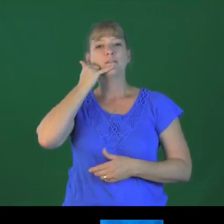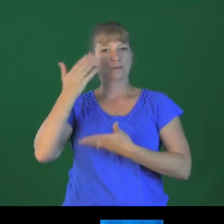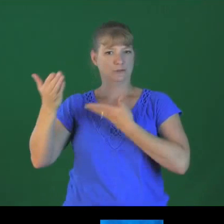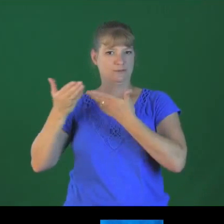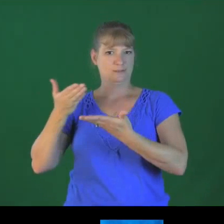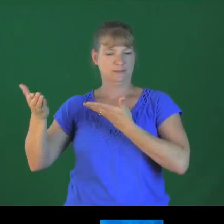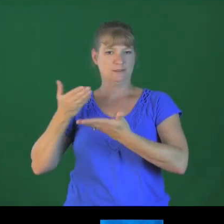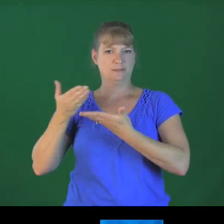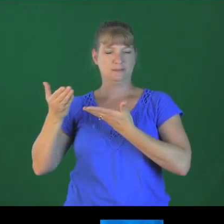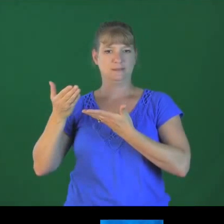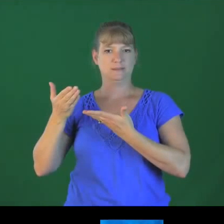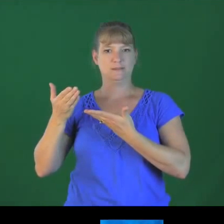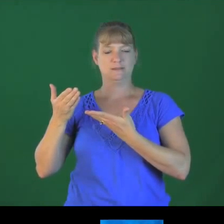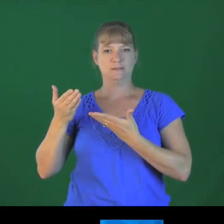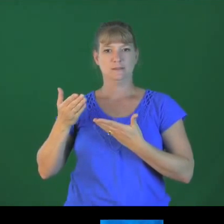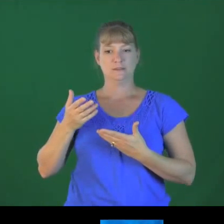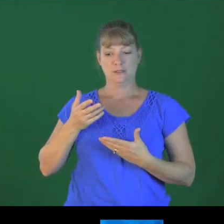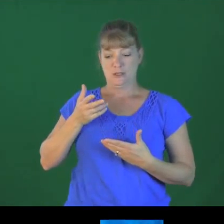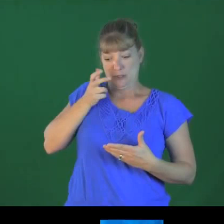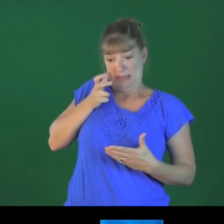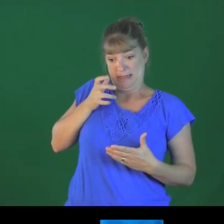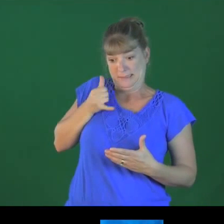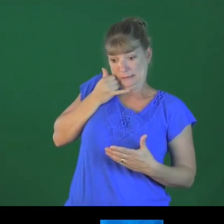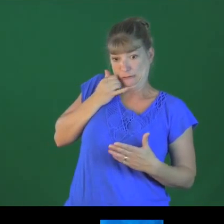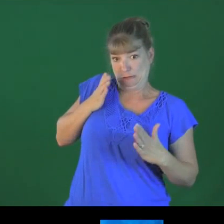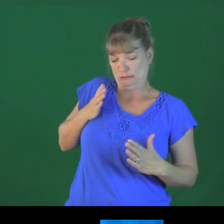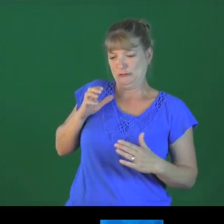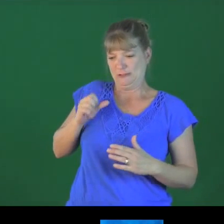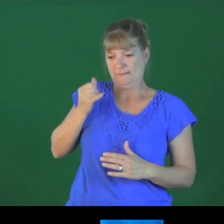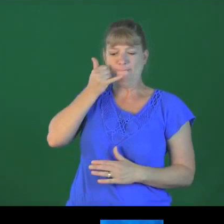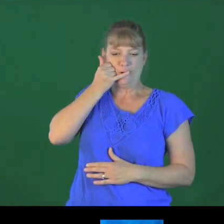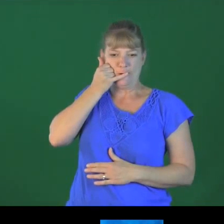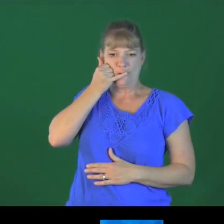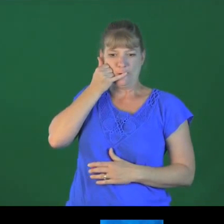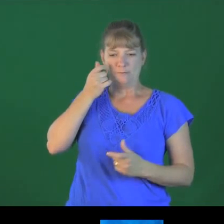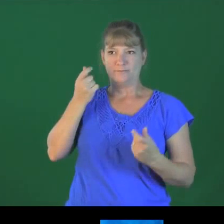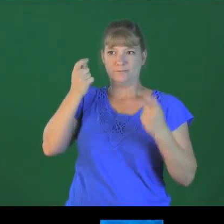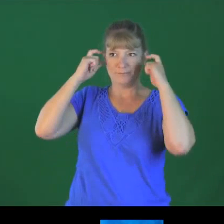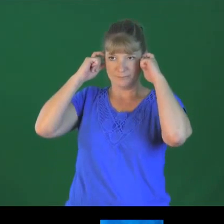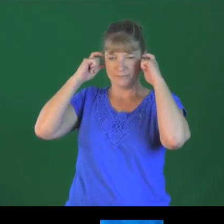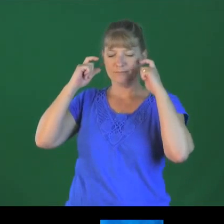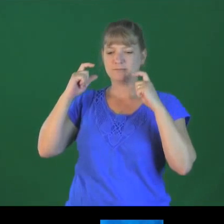that allows the listener to use the phone headset,